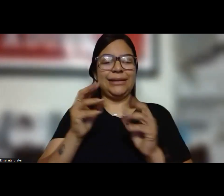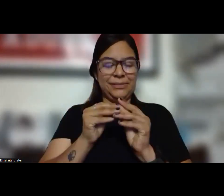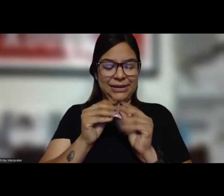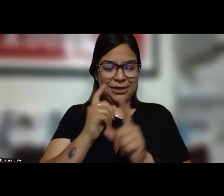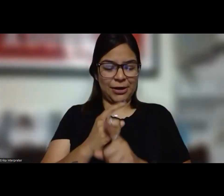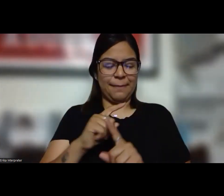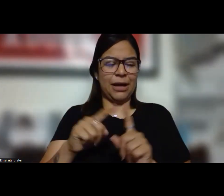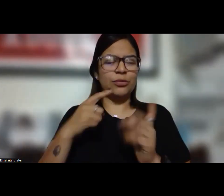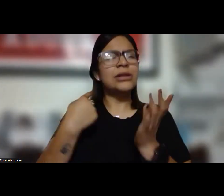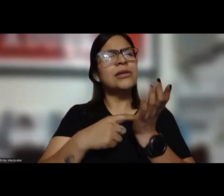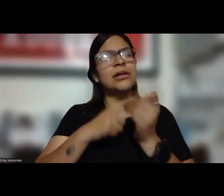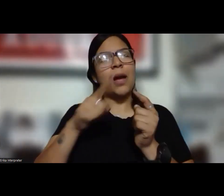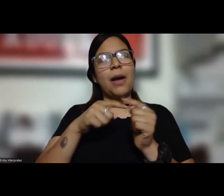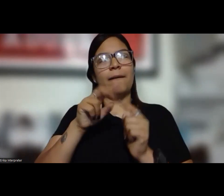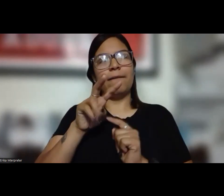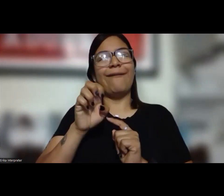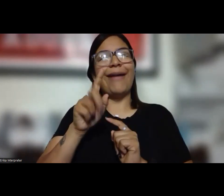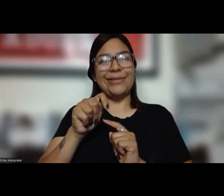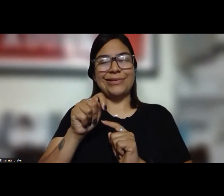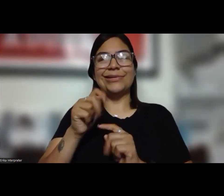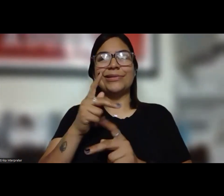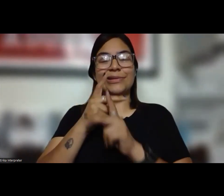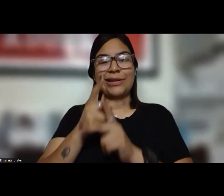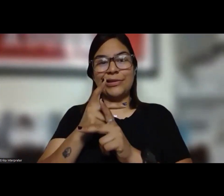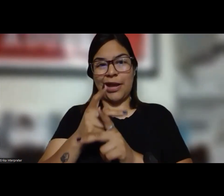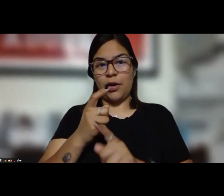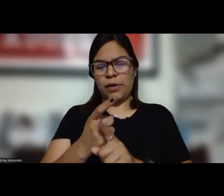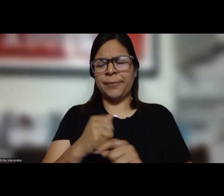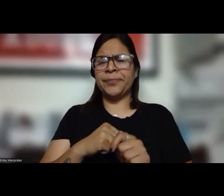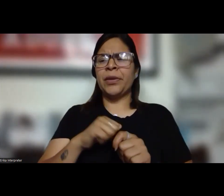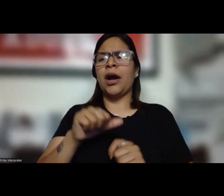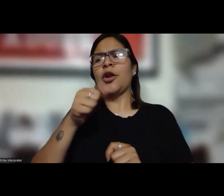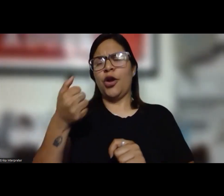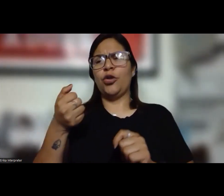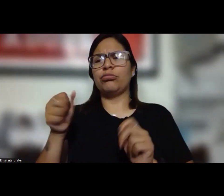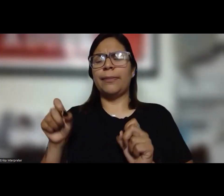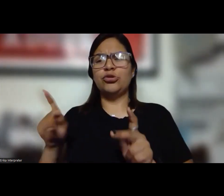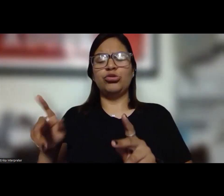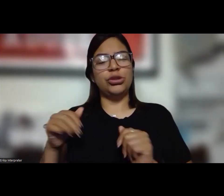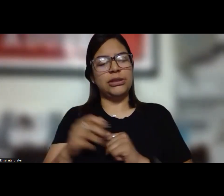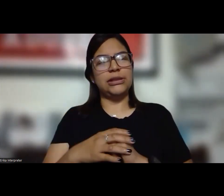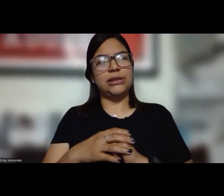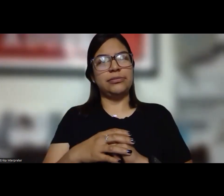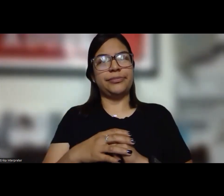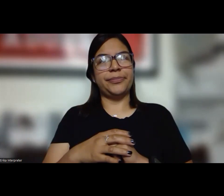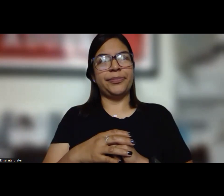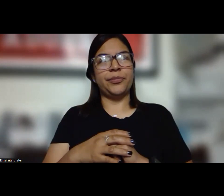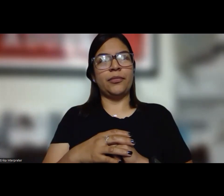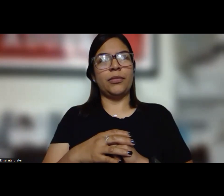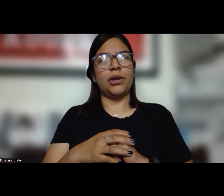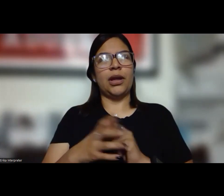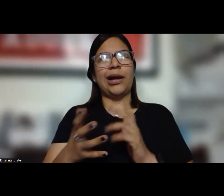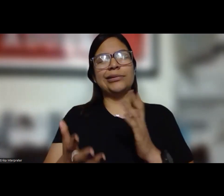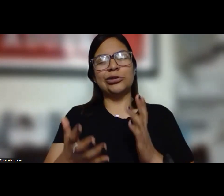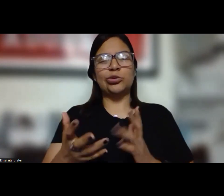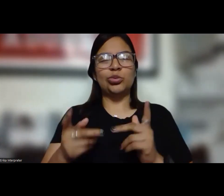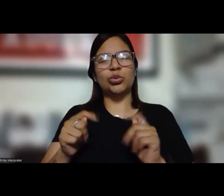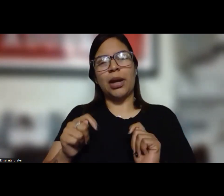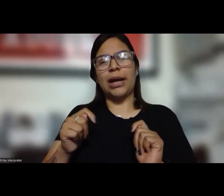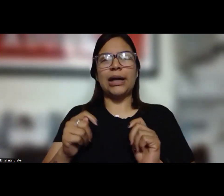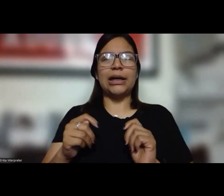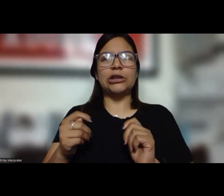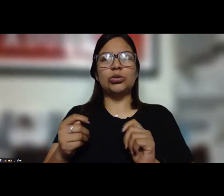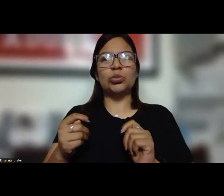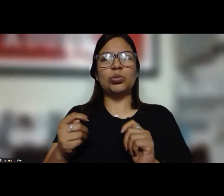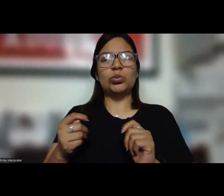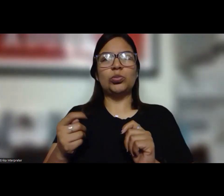veterans directed care um as another opportunity to um kind of braid or build out funding for you